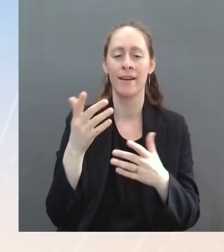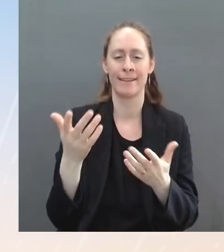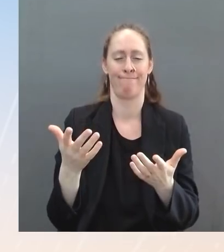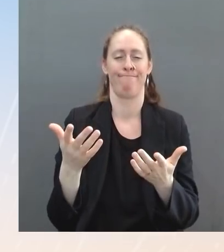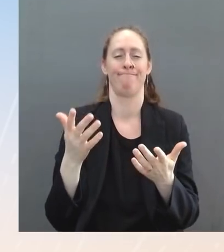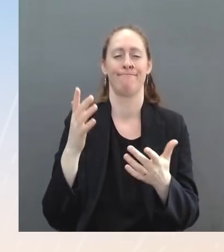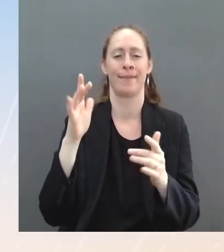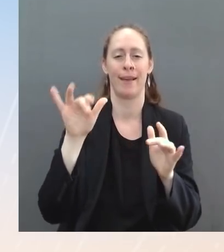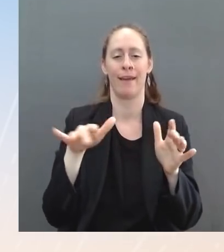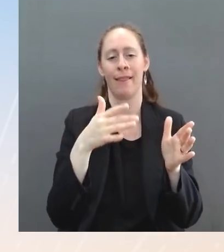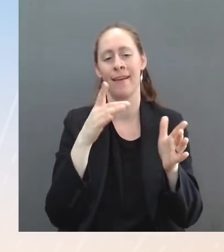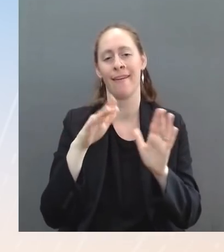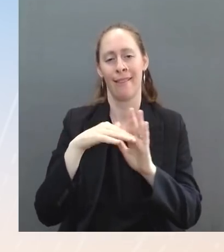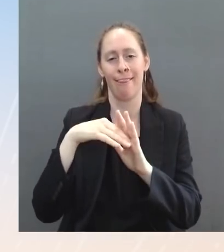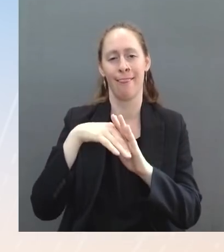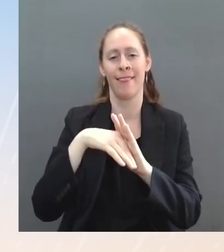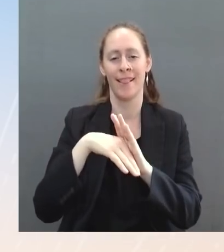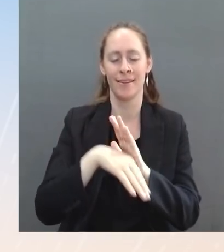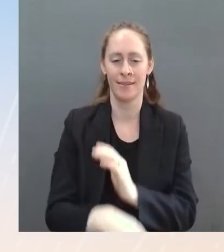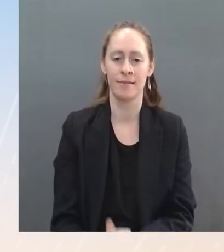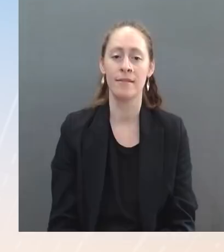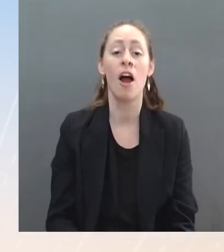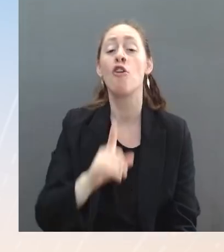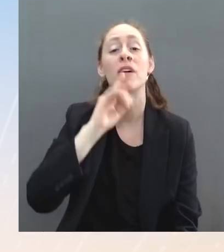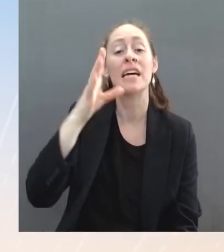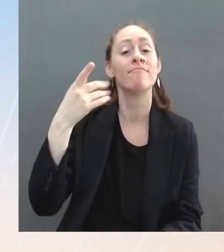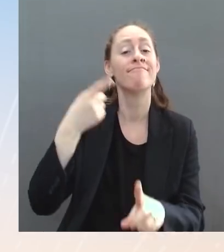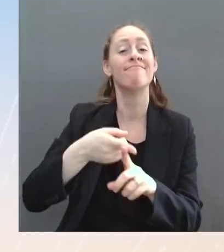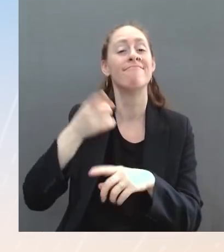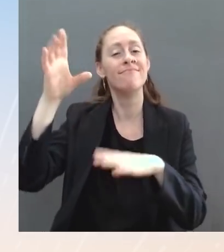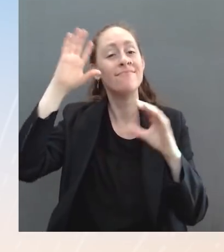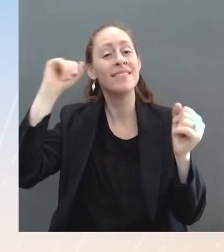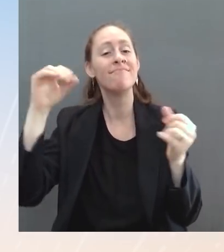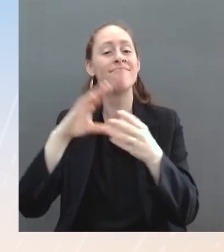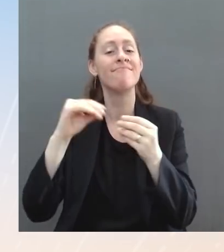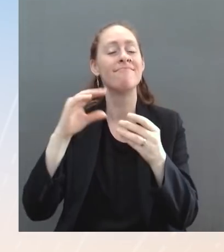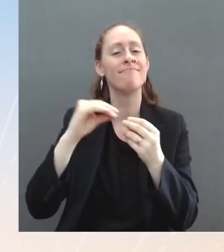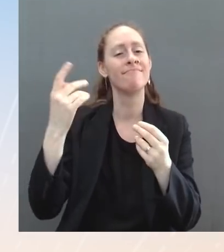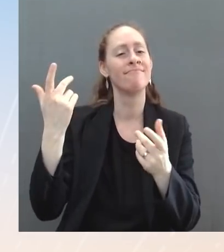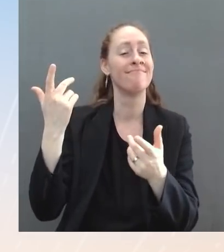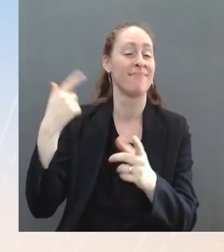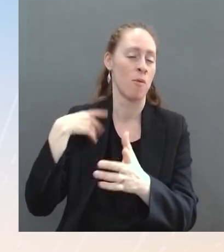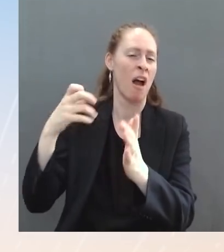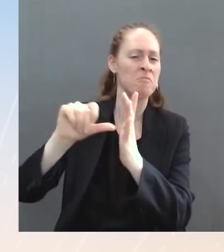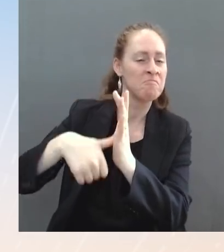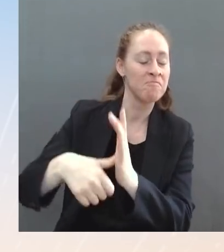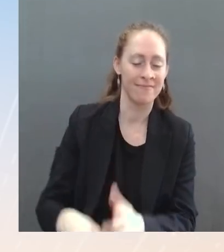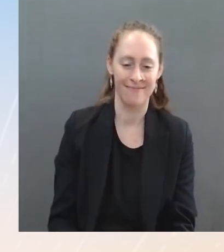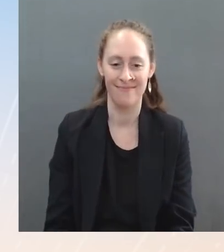but I will just underscore it. The circumstances in global oil markets today